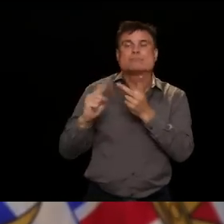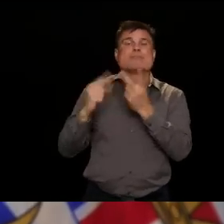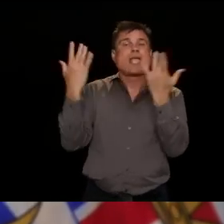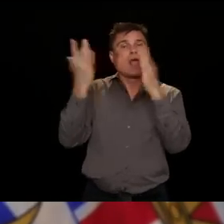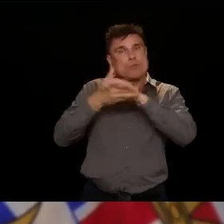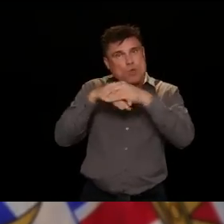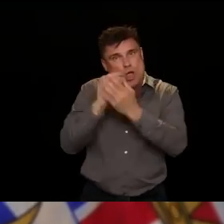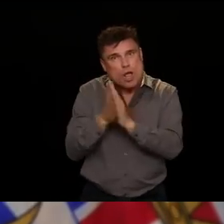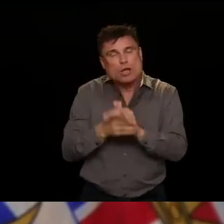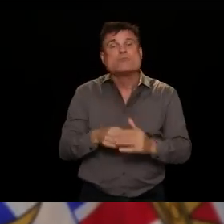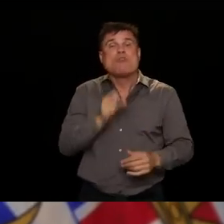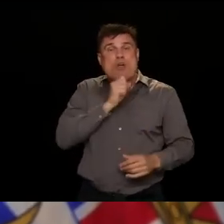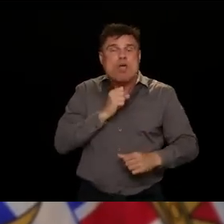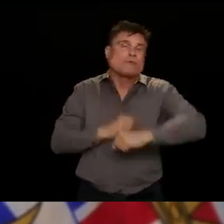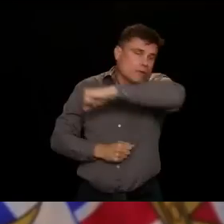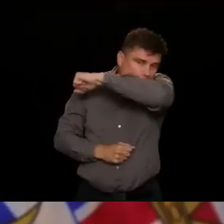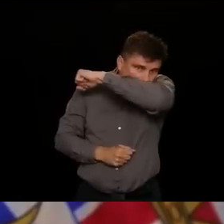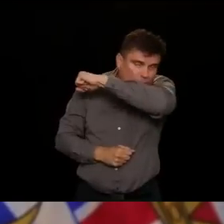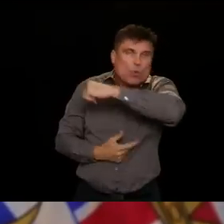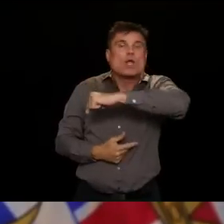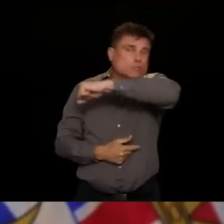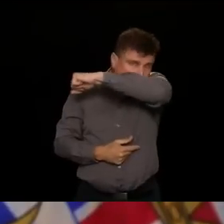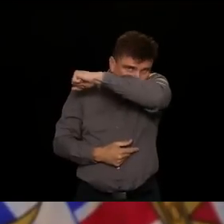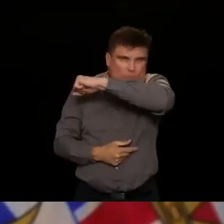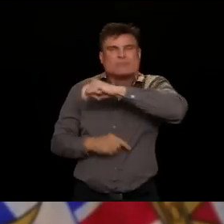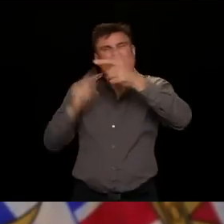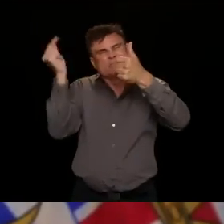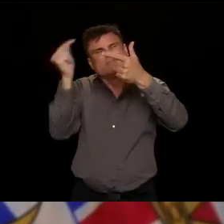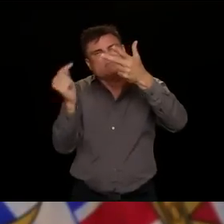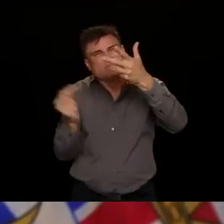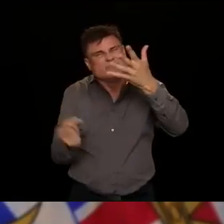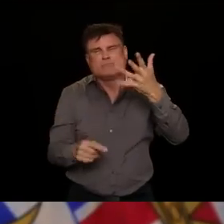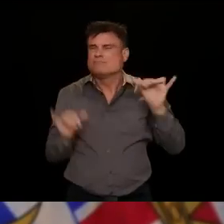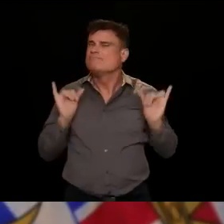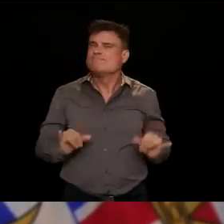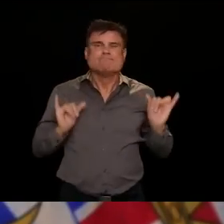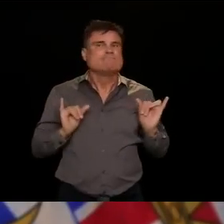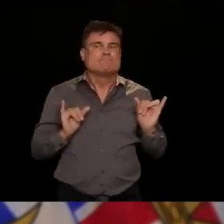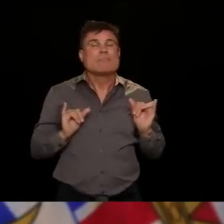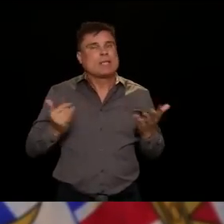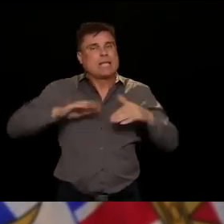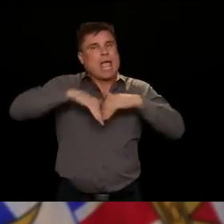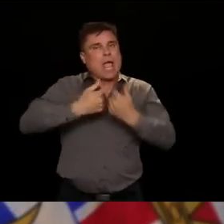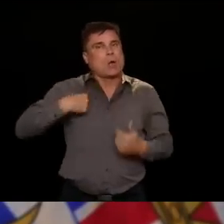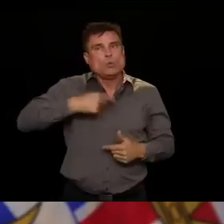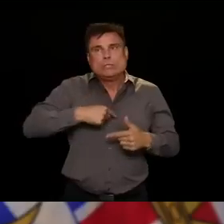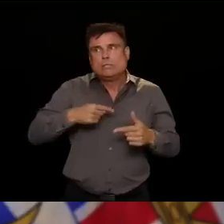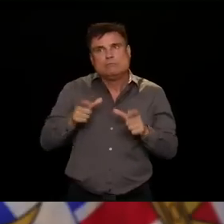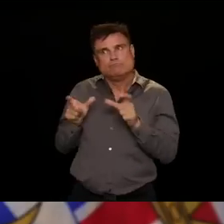keep people from getting sick in large numbers. And this is where we are , we are at that tail end, we flattened